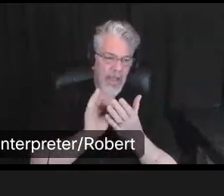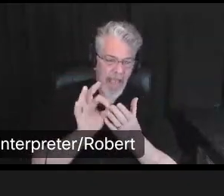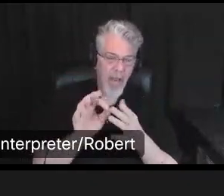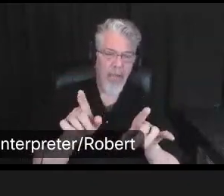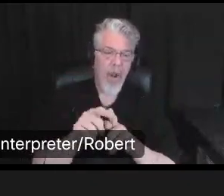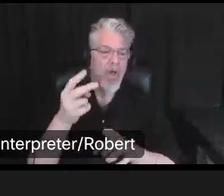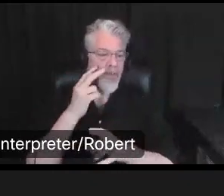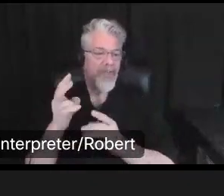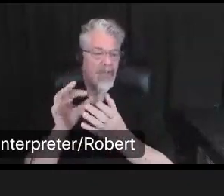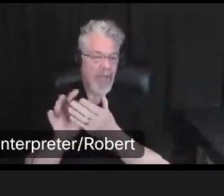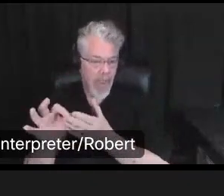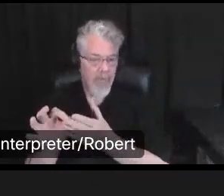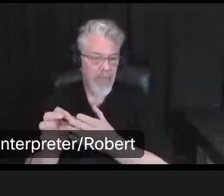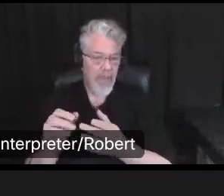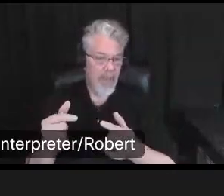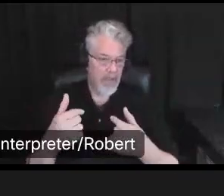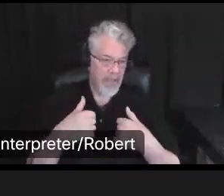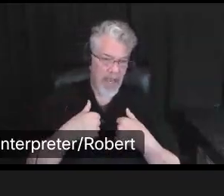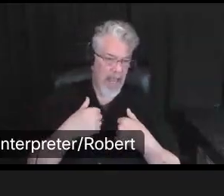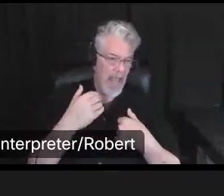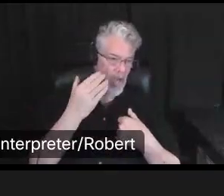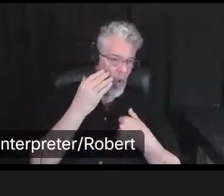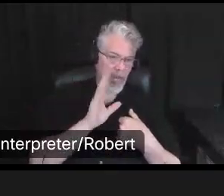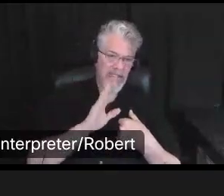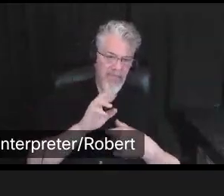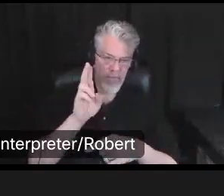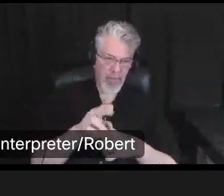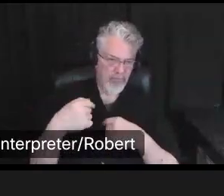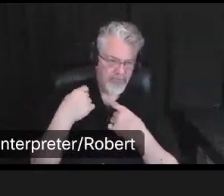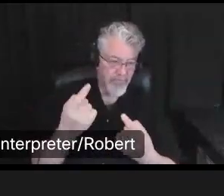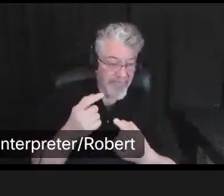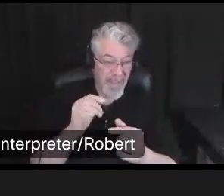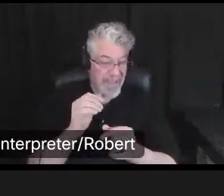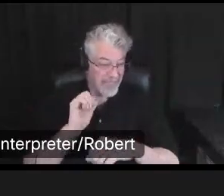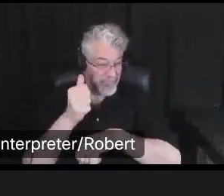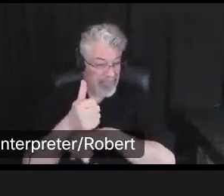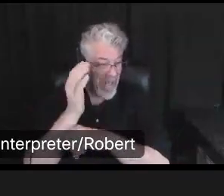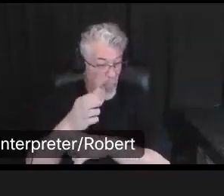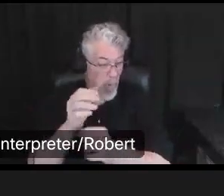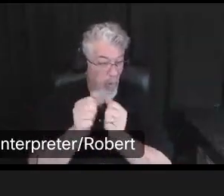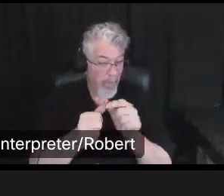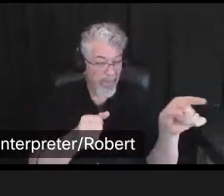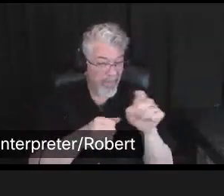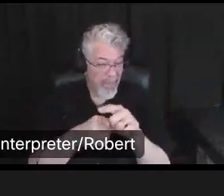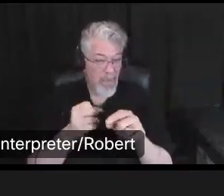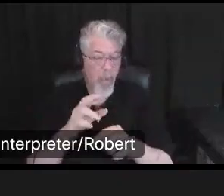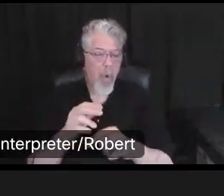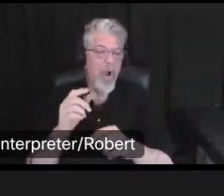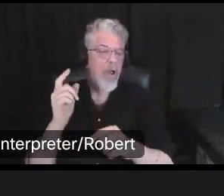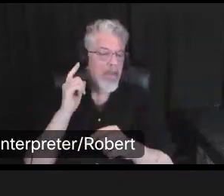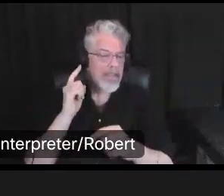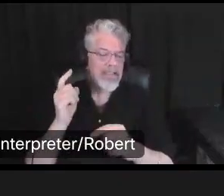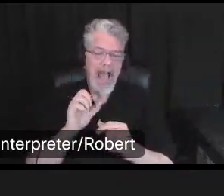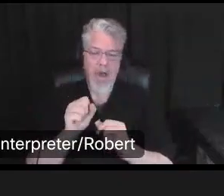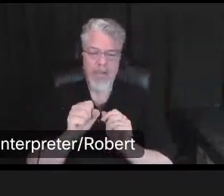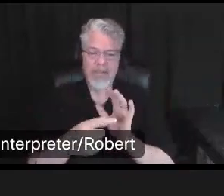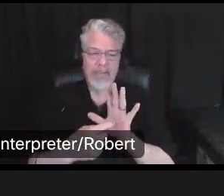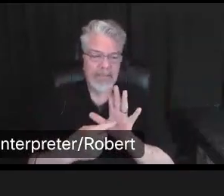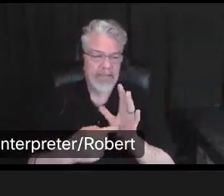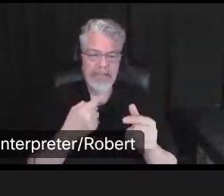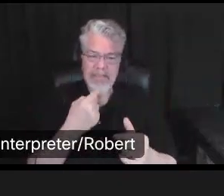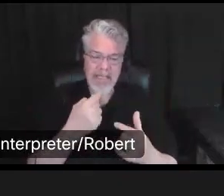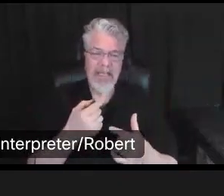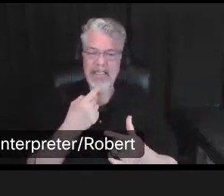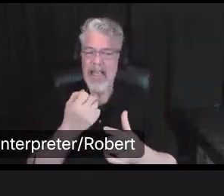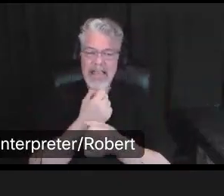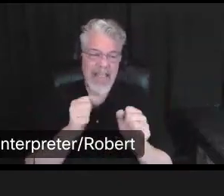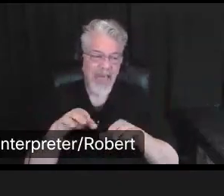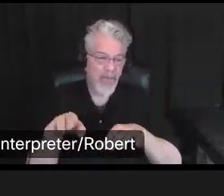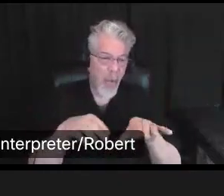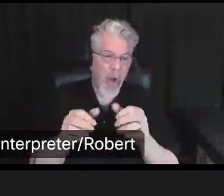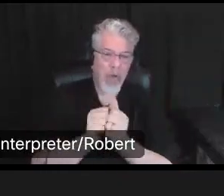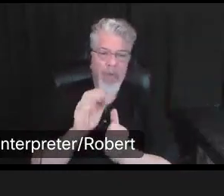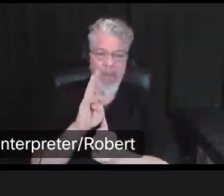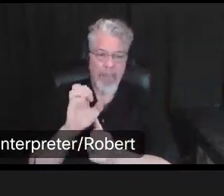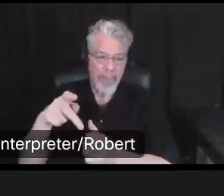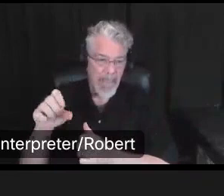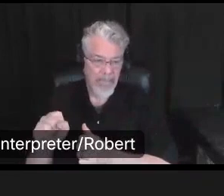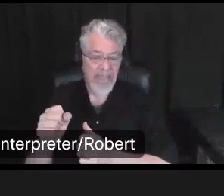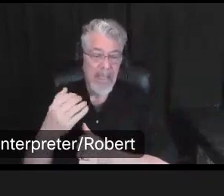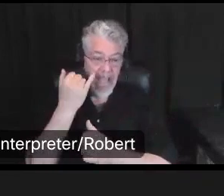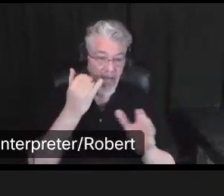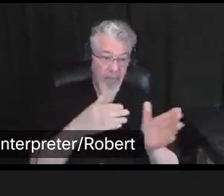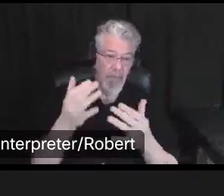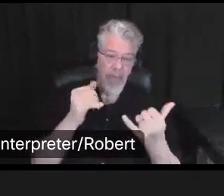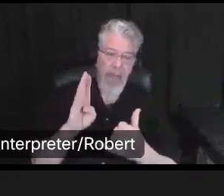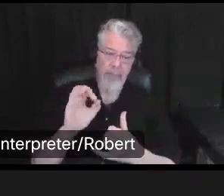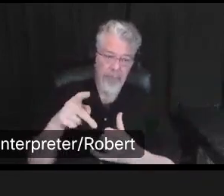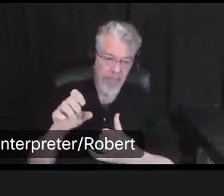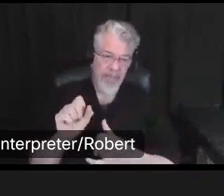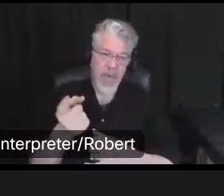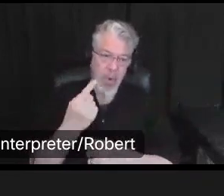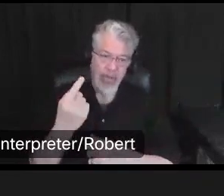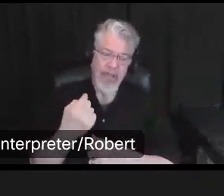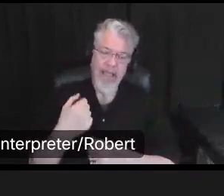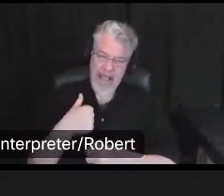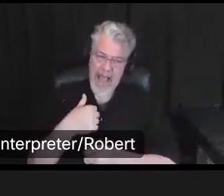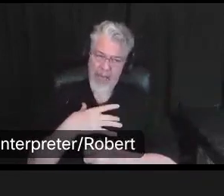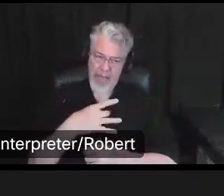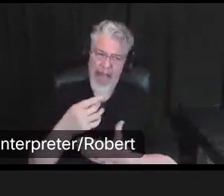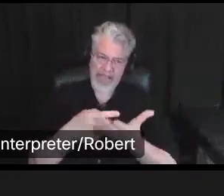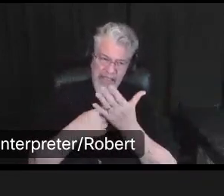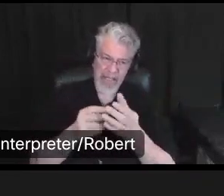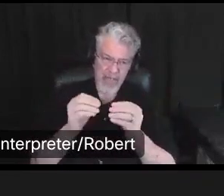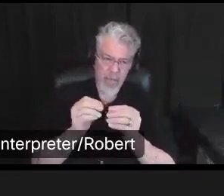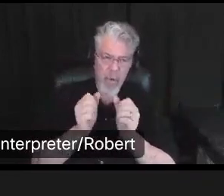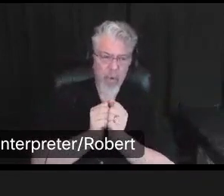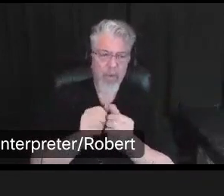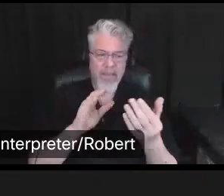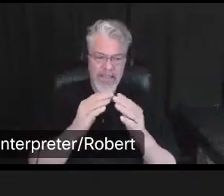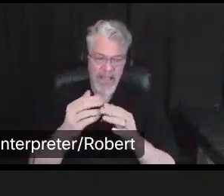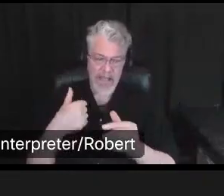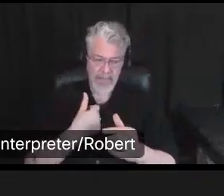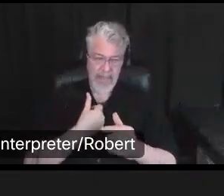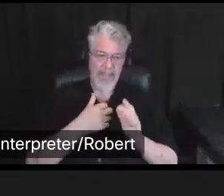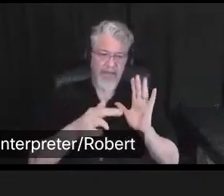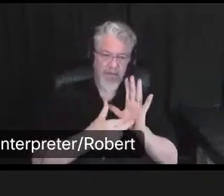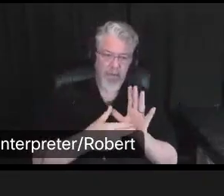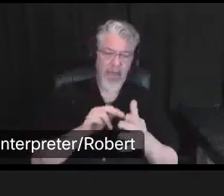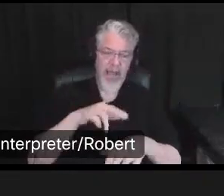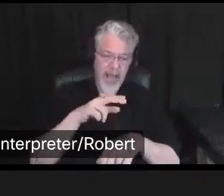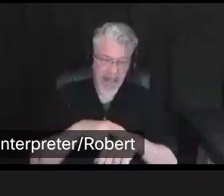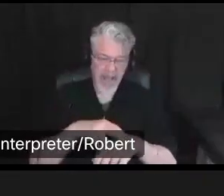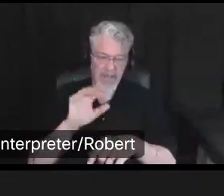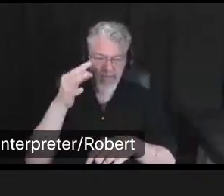Although to my knowledge, it has never been implemented. Will it be implemented with these or will the audible signals only indicate that it is safe to walk with beeps? If the current plan is beeps only, I would like to discuss further with the city as a representative of the national Federation of the.